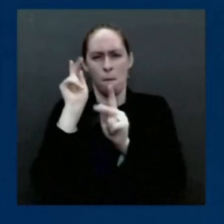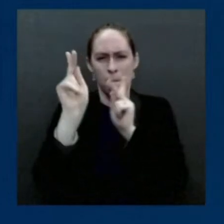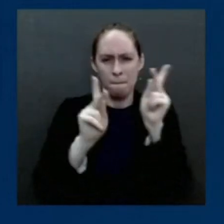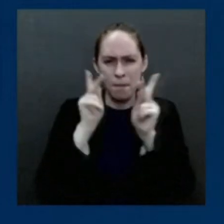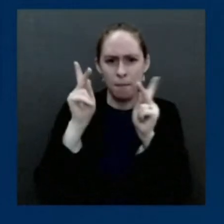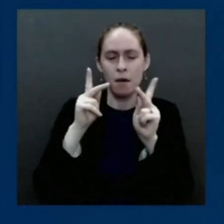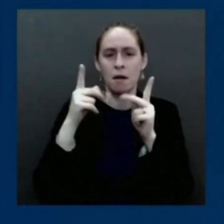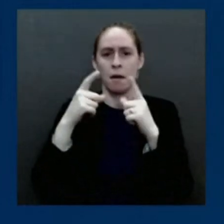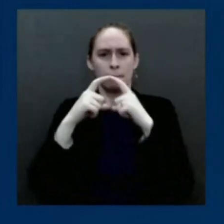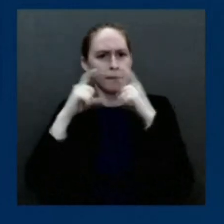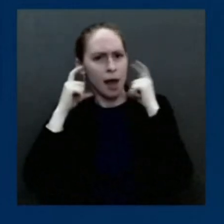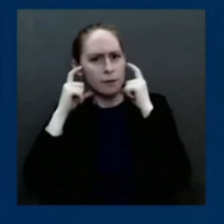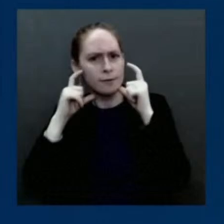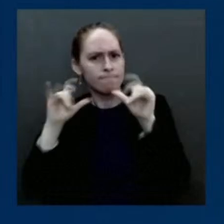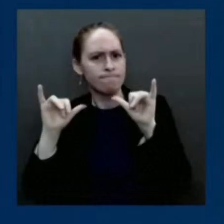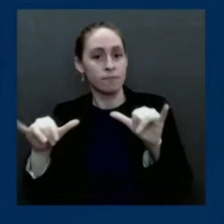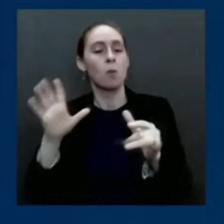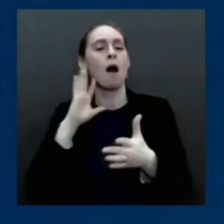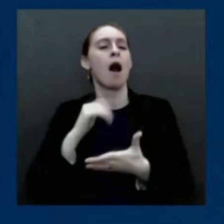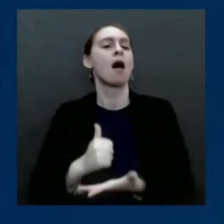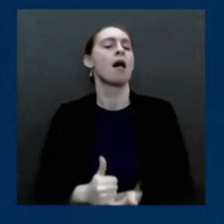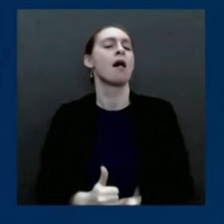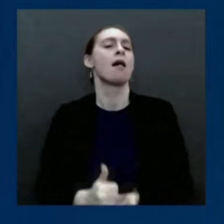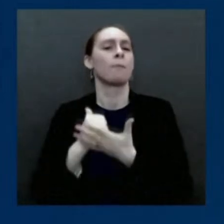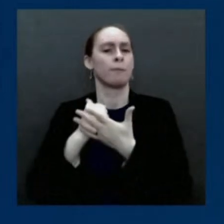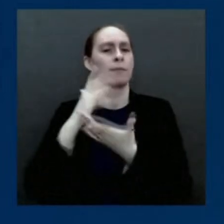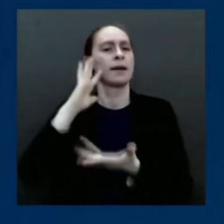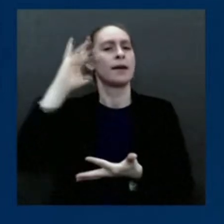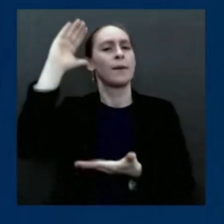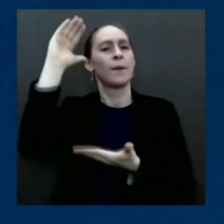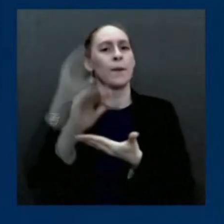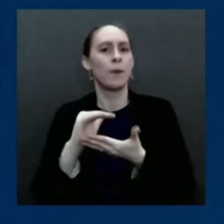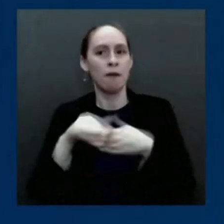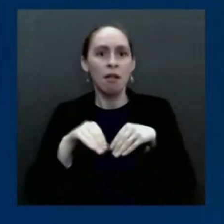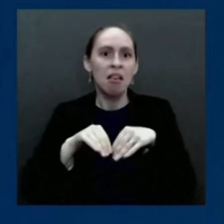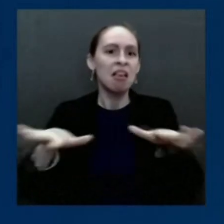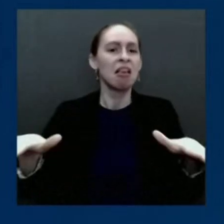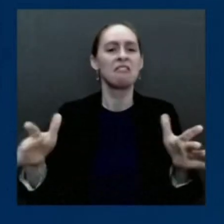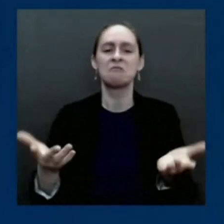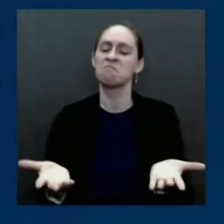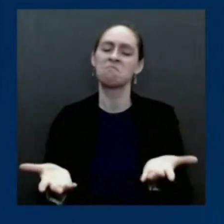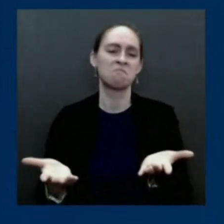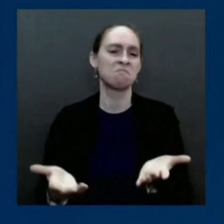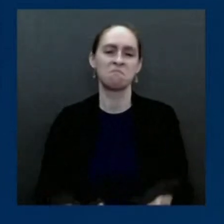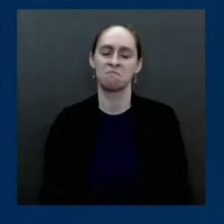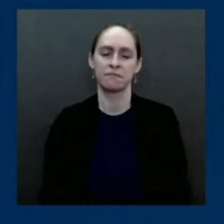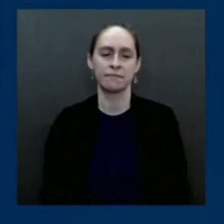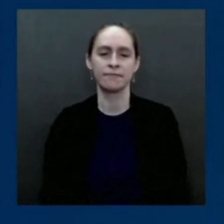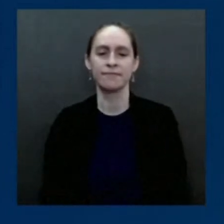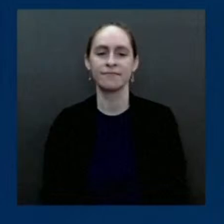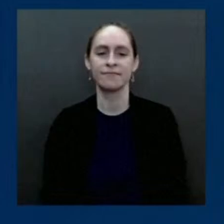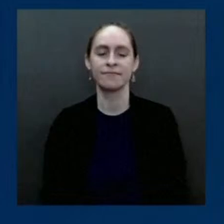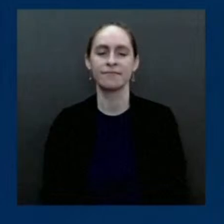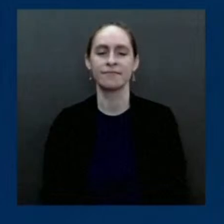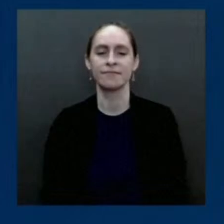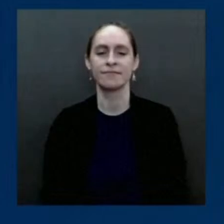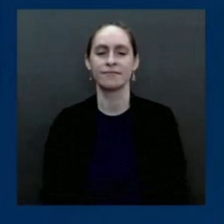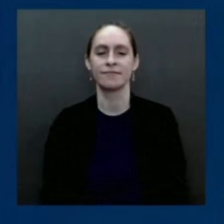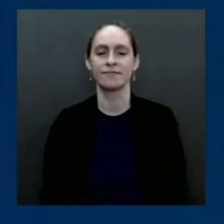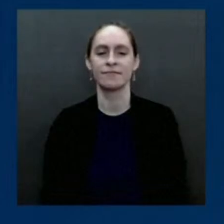PROVIDE UPDATED RECOMMENDATIONS USING SCIENCE TO EASE THE BURDEN OF LENGTHY ISOLATION AND QUARANTINE RECOMMENDATIONS.